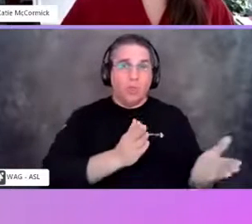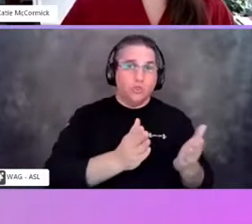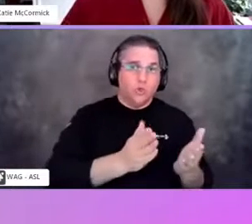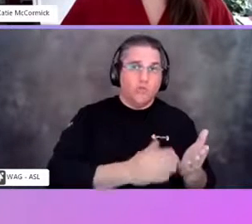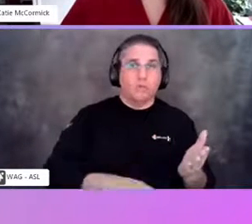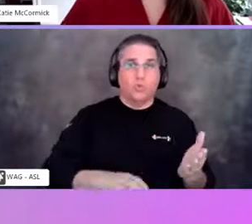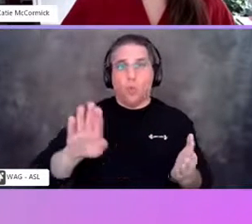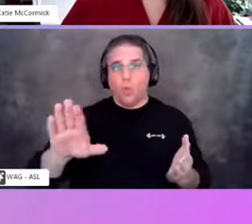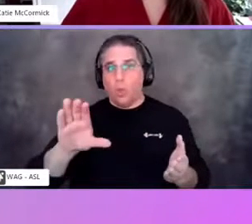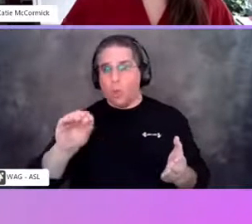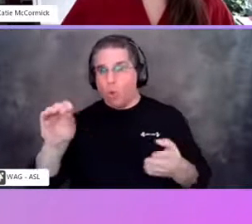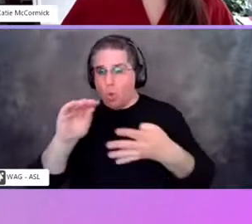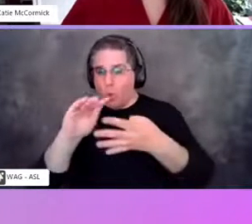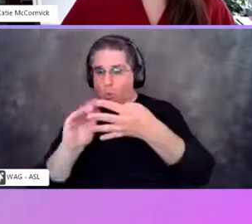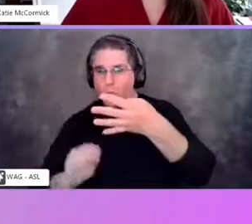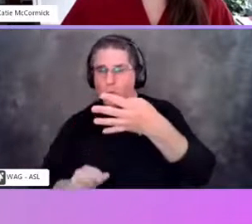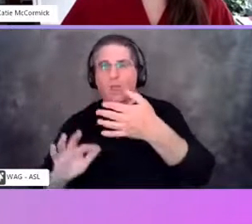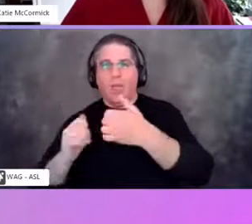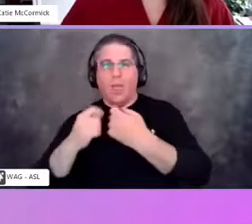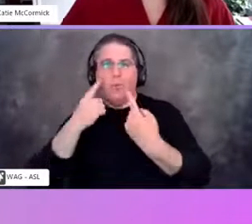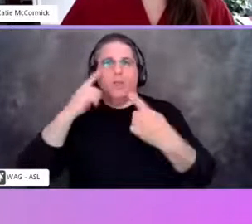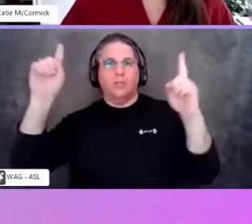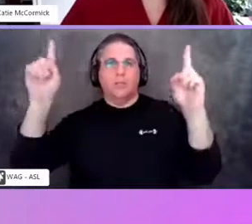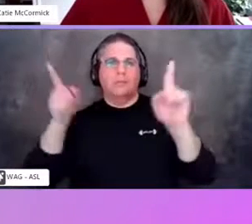allows us to score team via scorecards. And